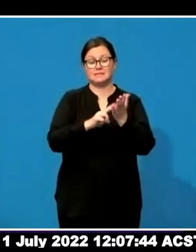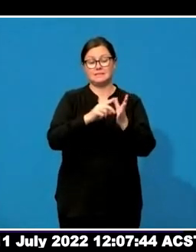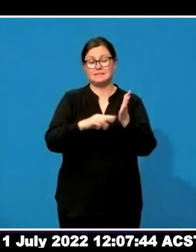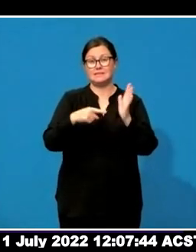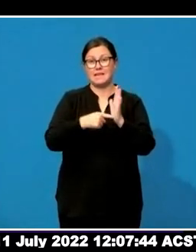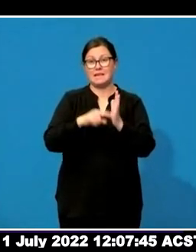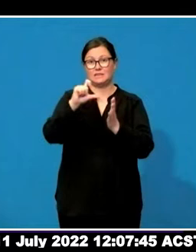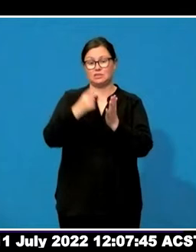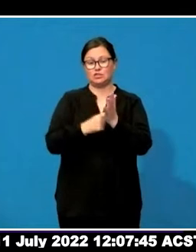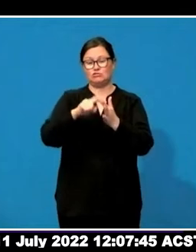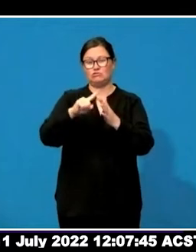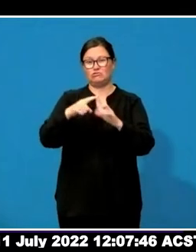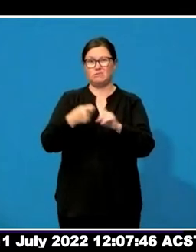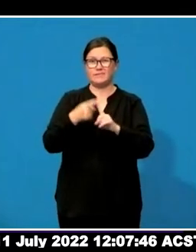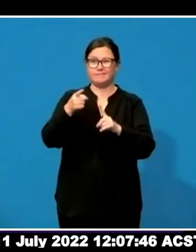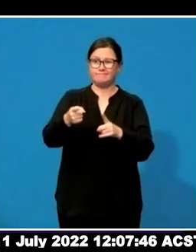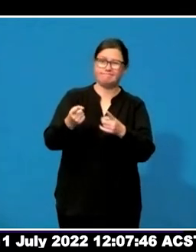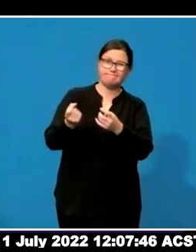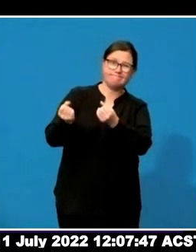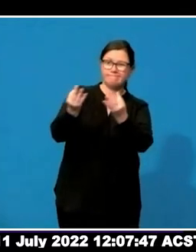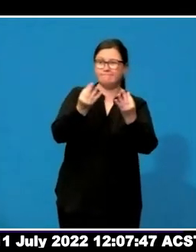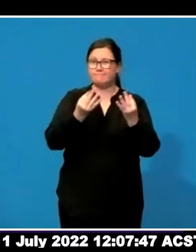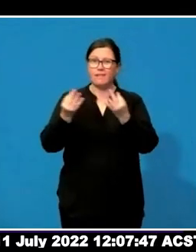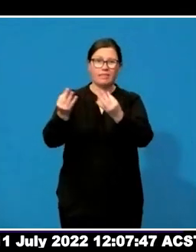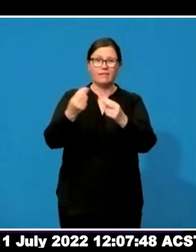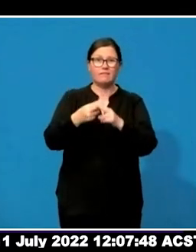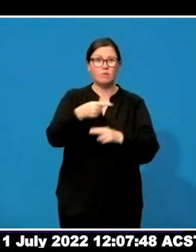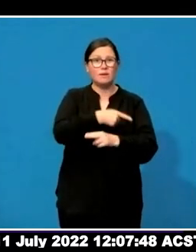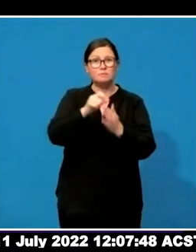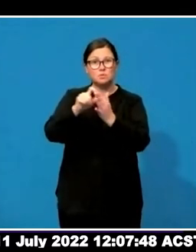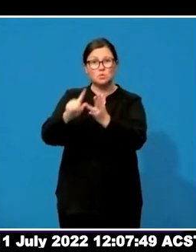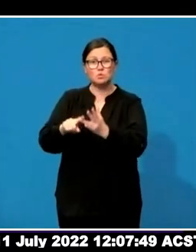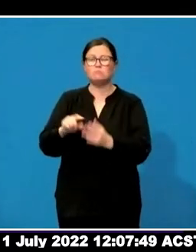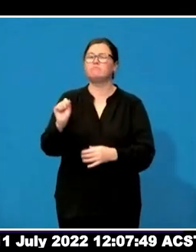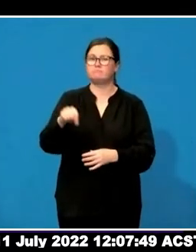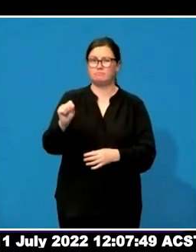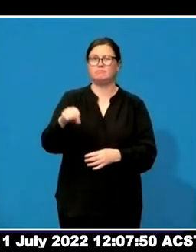to do? DAISY: Yeah, nothing. Yeah. And was one of those things speech therapy?